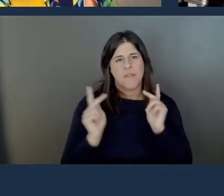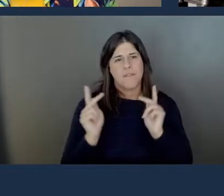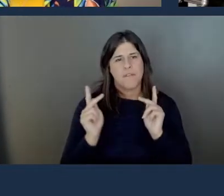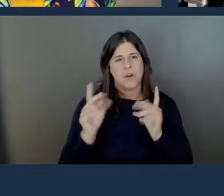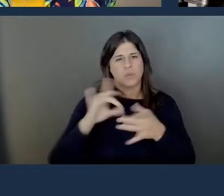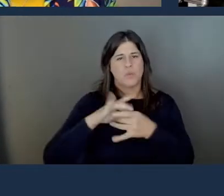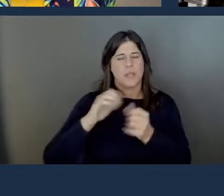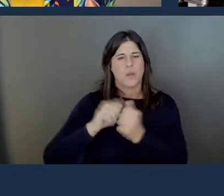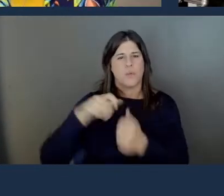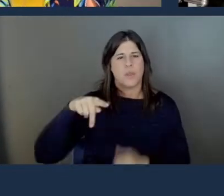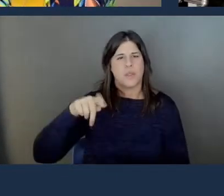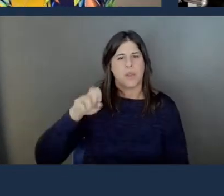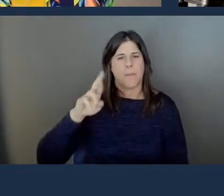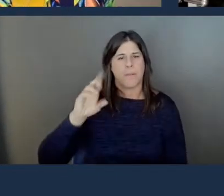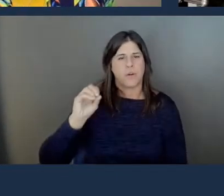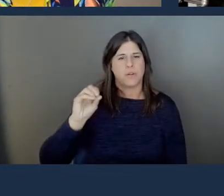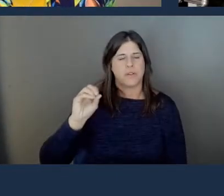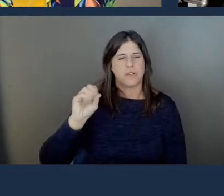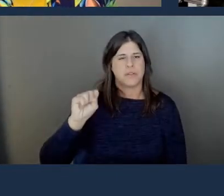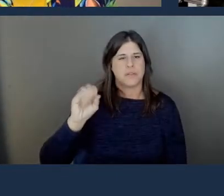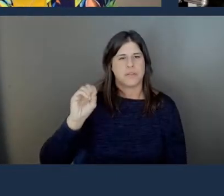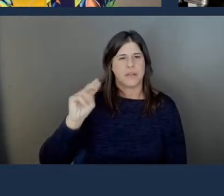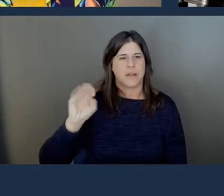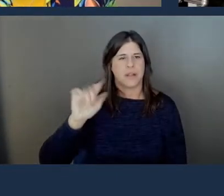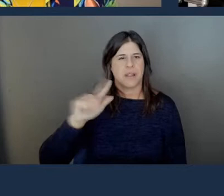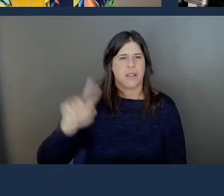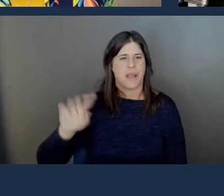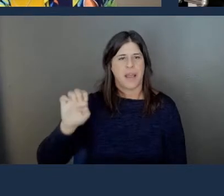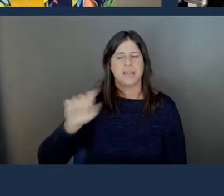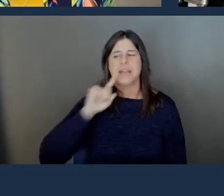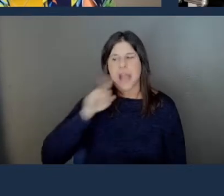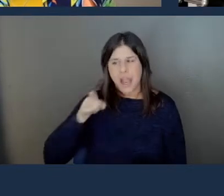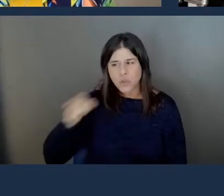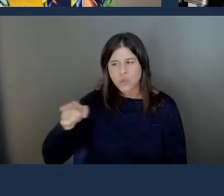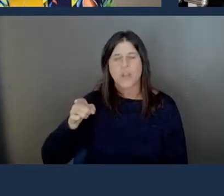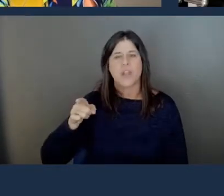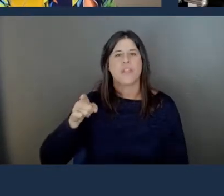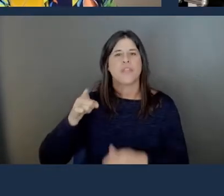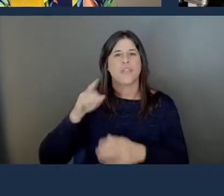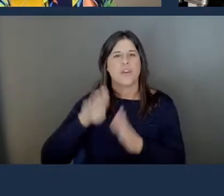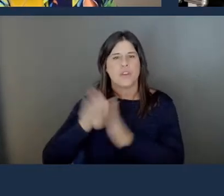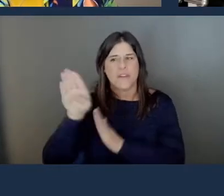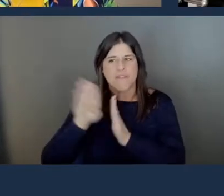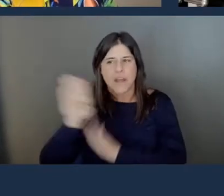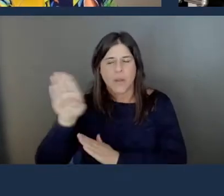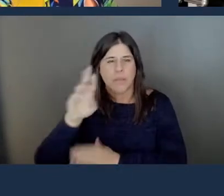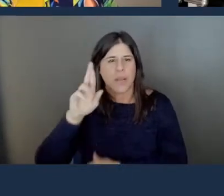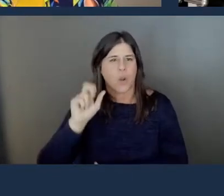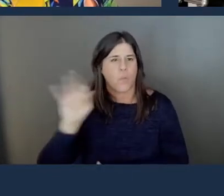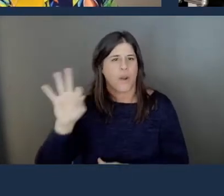is actually in the process of developing a reference architecture, which shows how that you can,